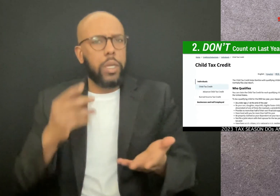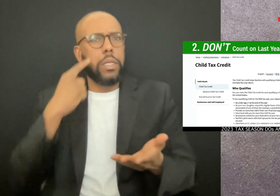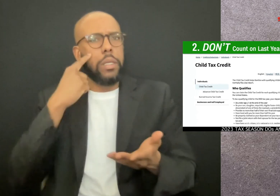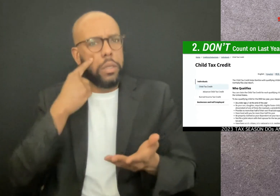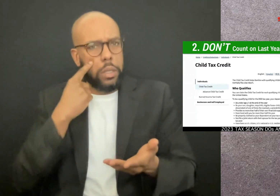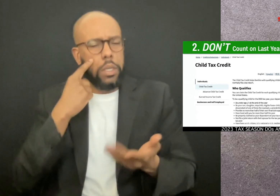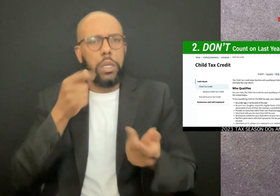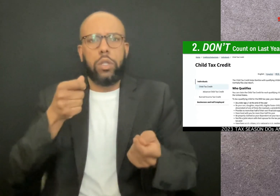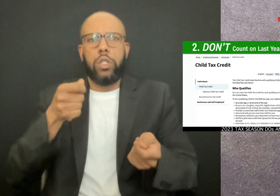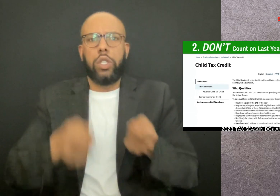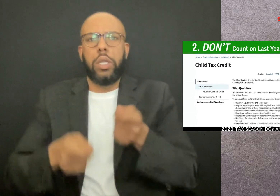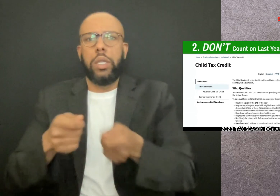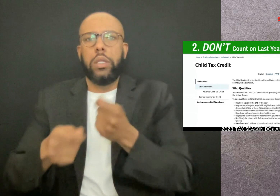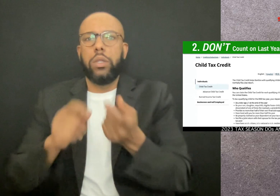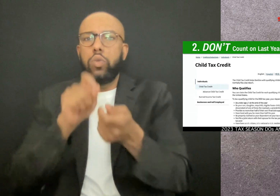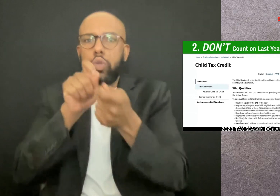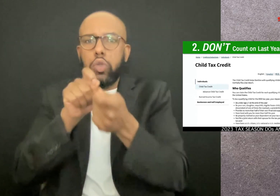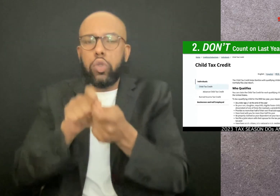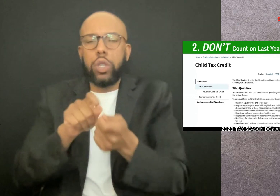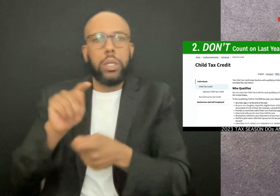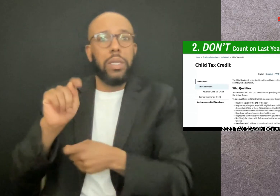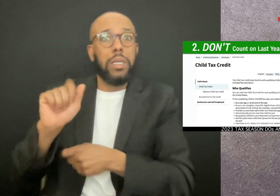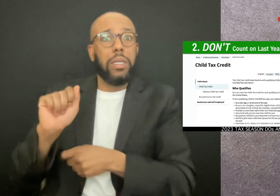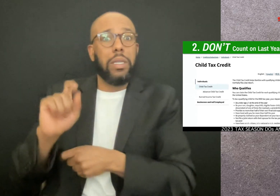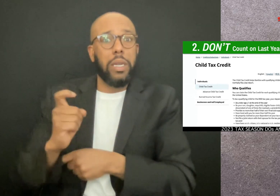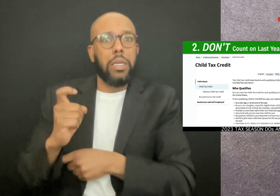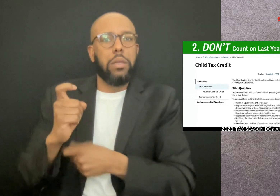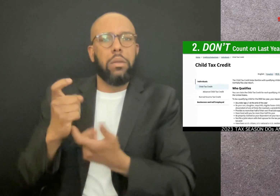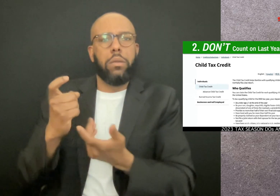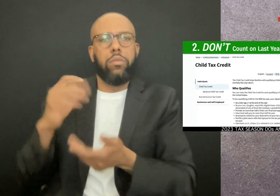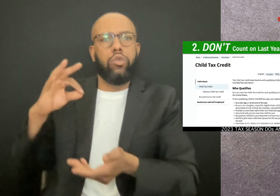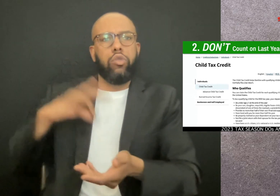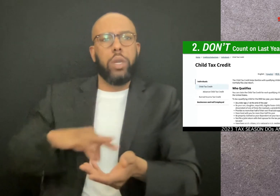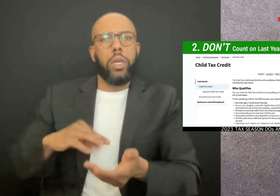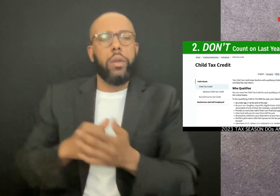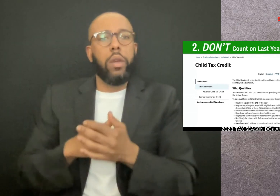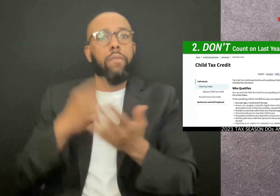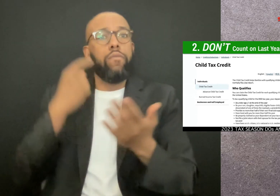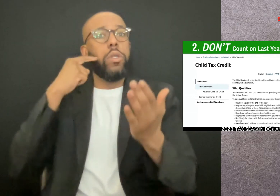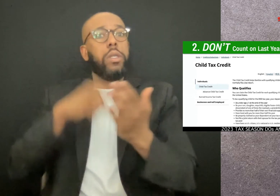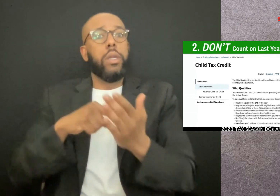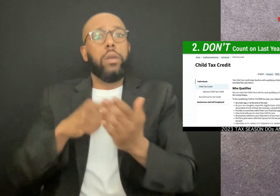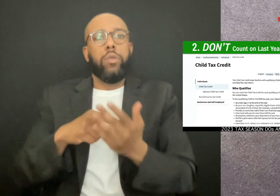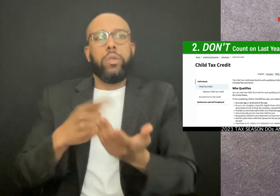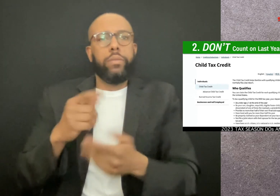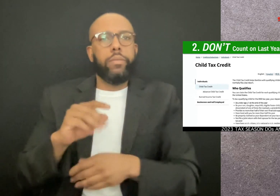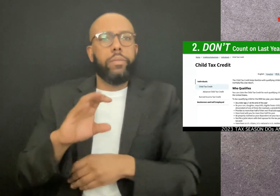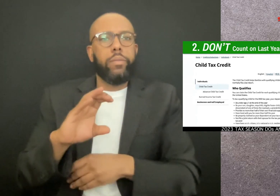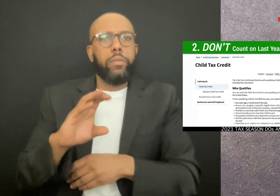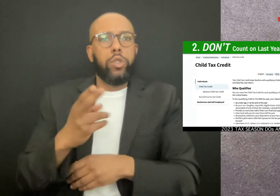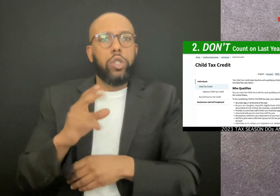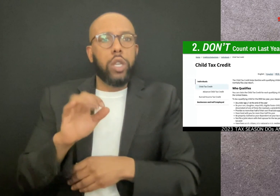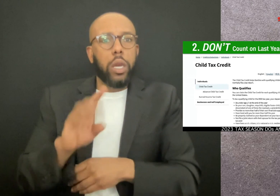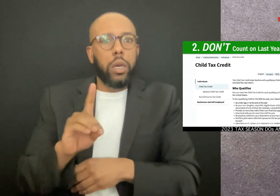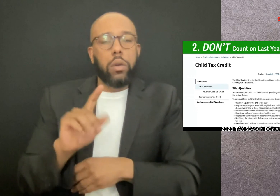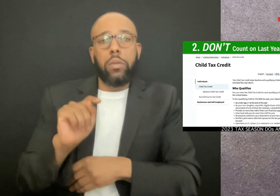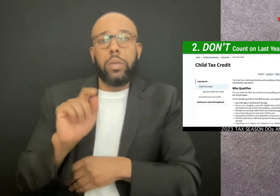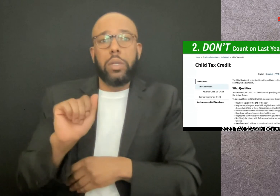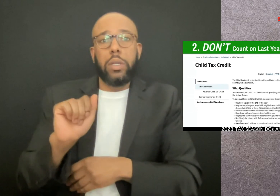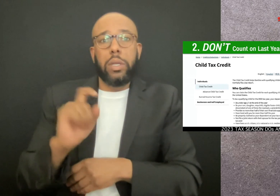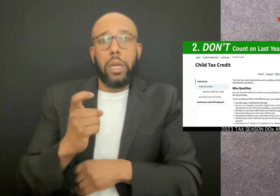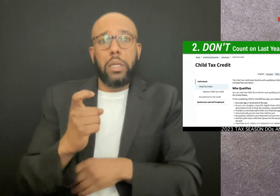and there's been changes to certain tax credits like the enhanced child tax credit